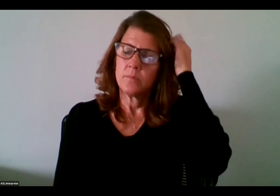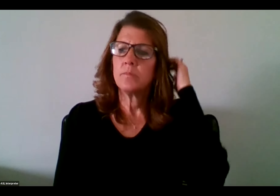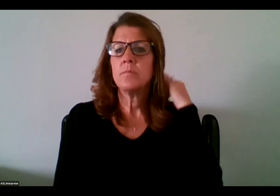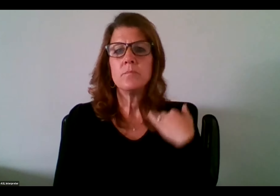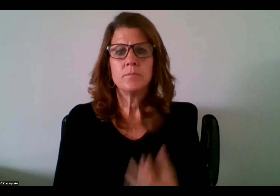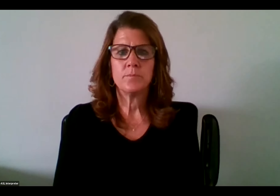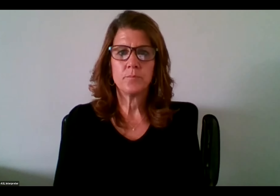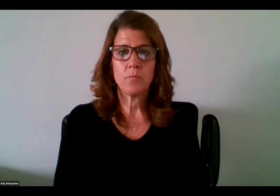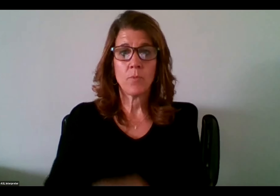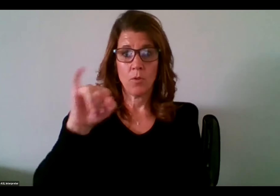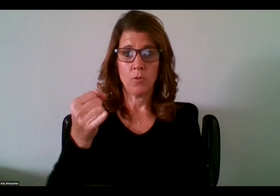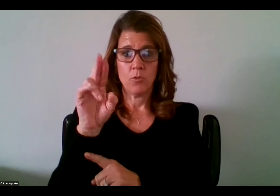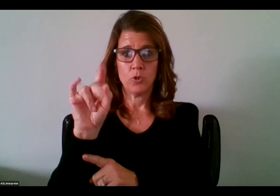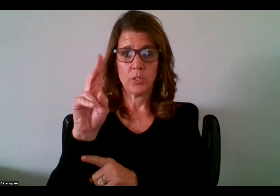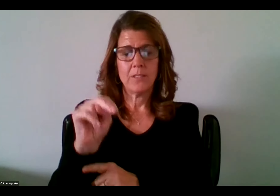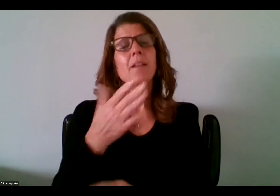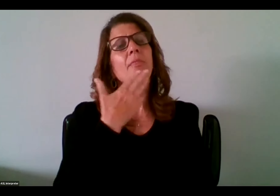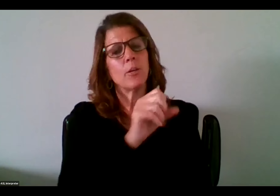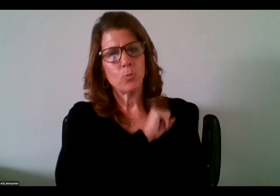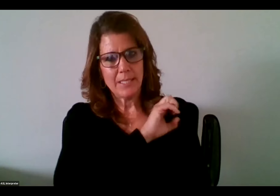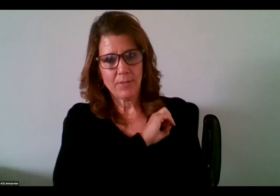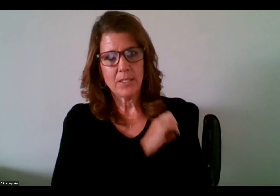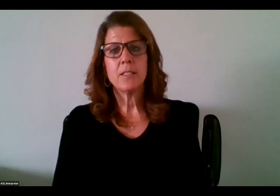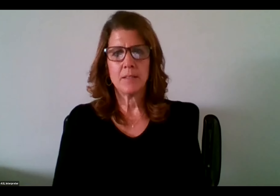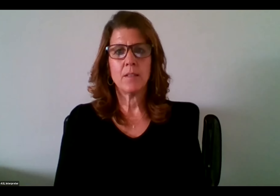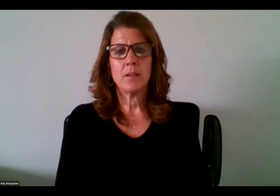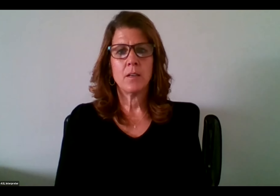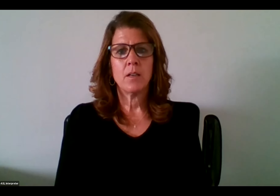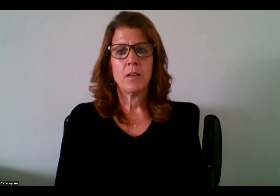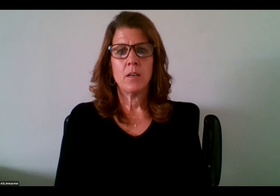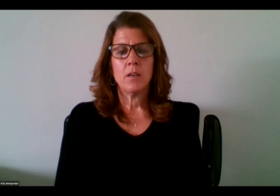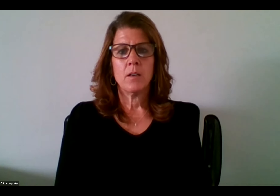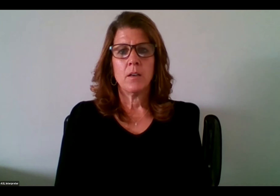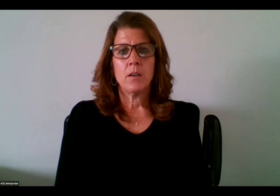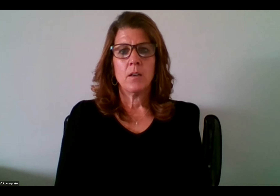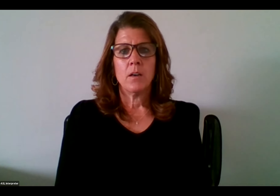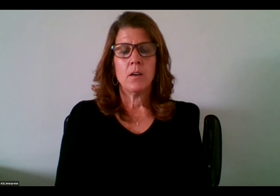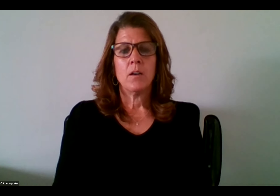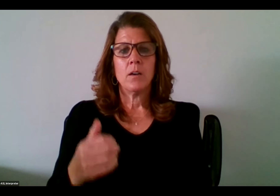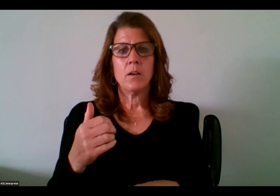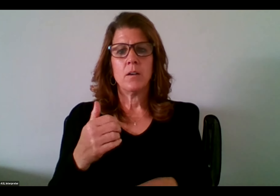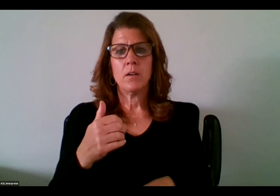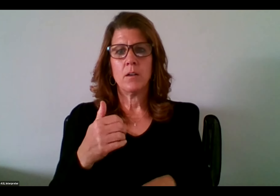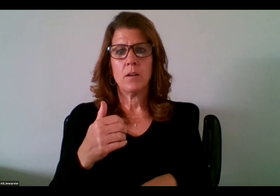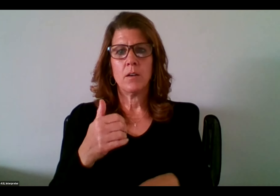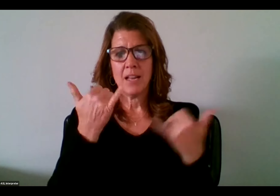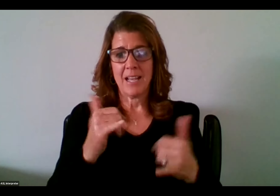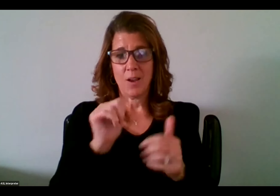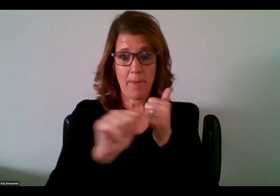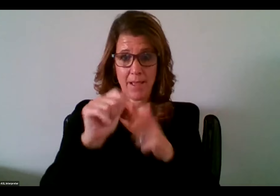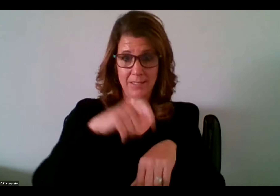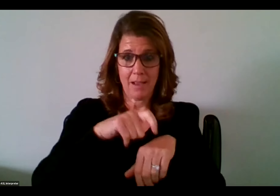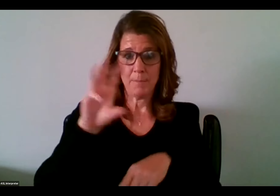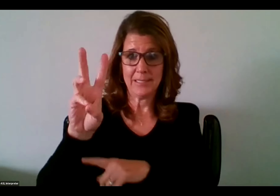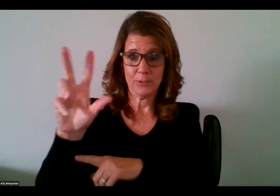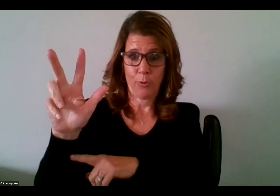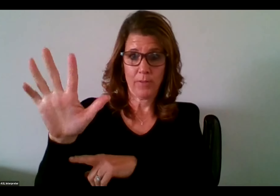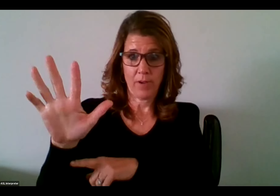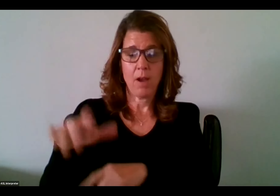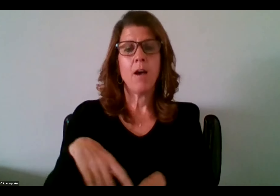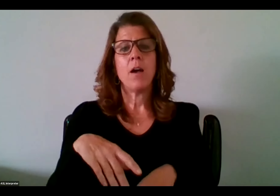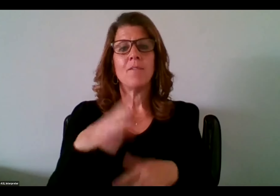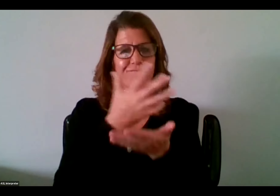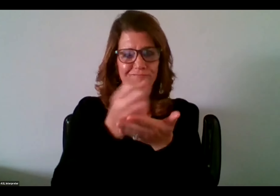Justin: Thank you Stephen. We are it is 635 we are out of time. There are announcements